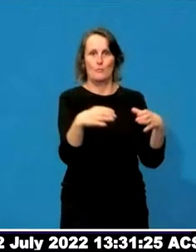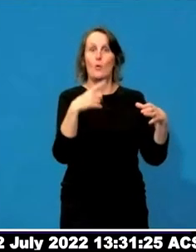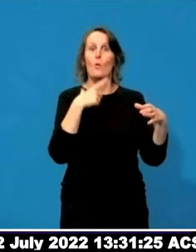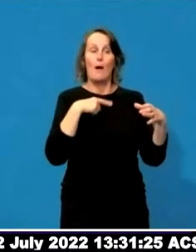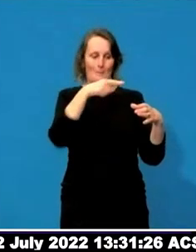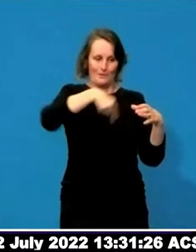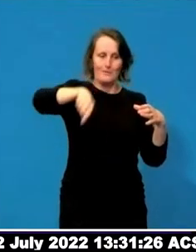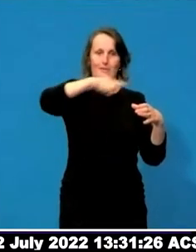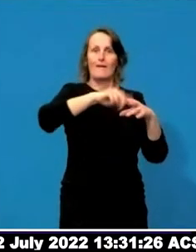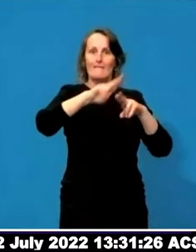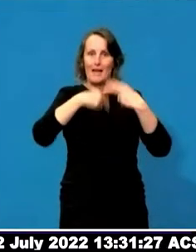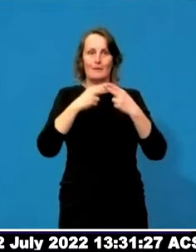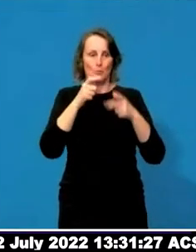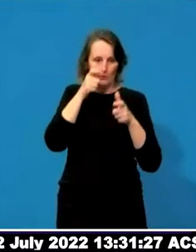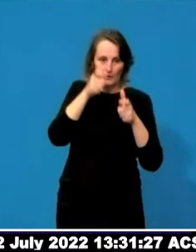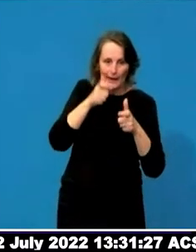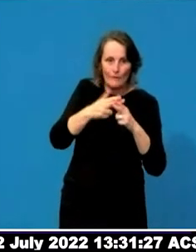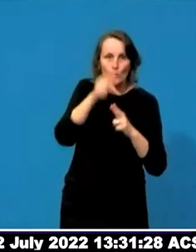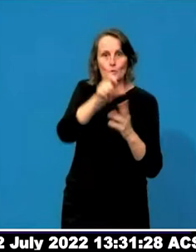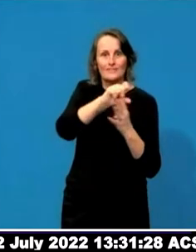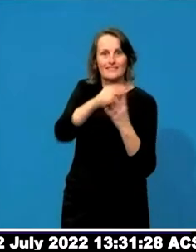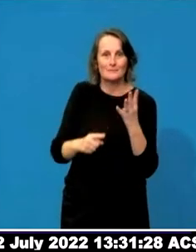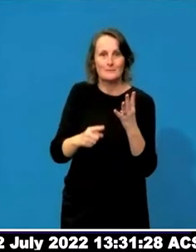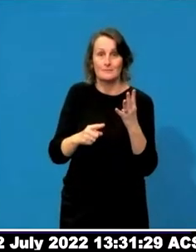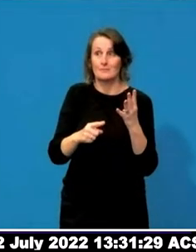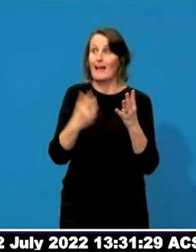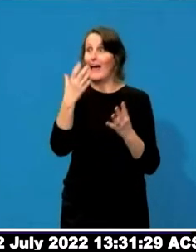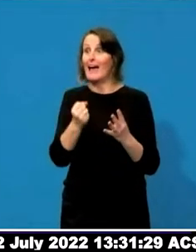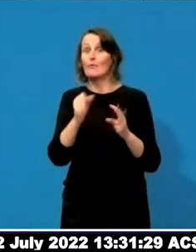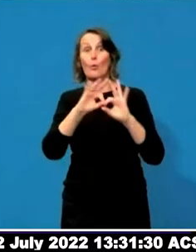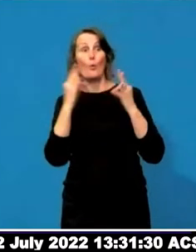There are very few services and very few supports in local communities.